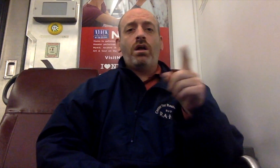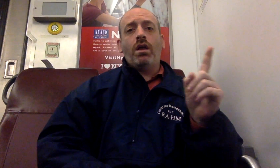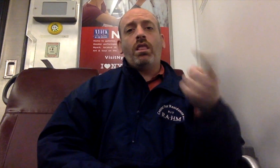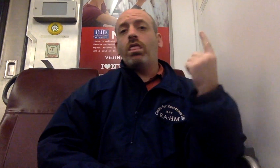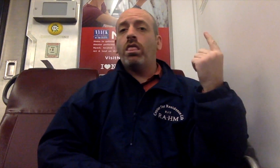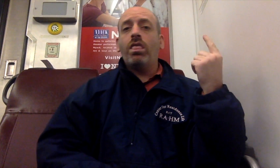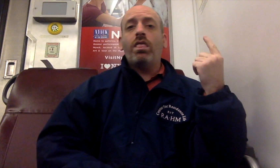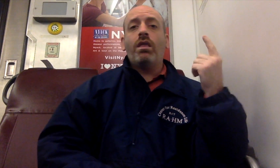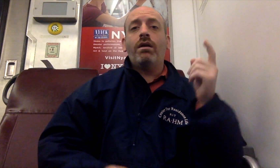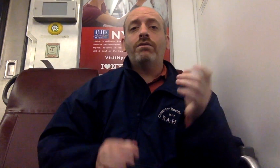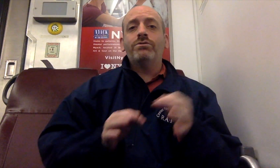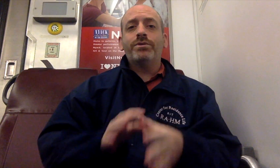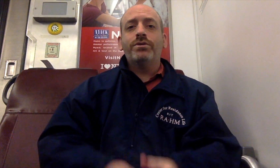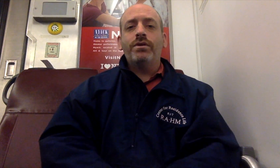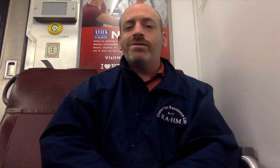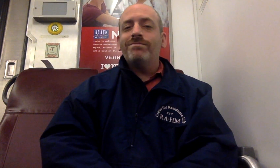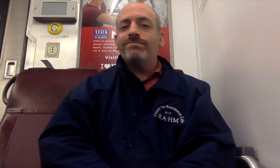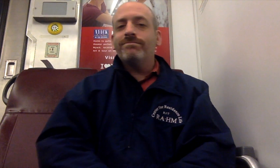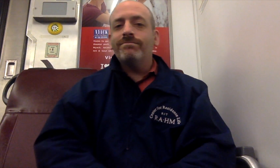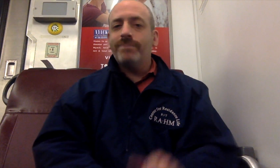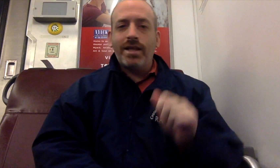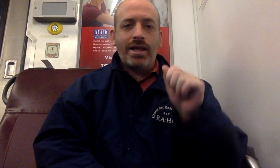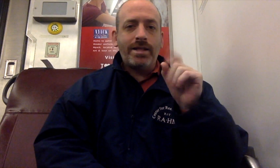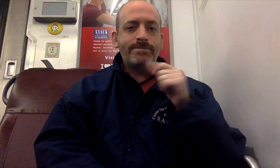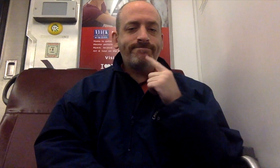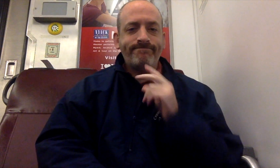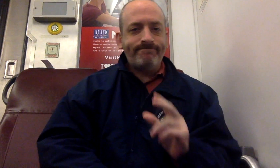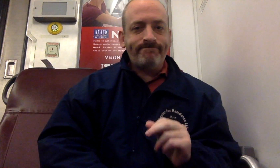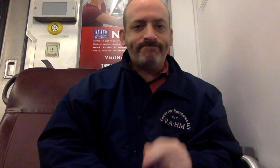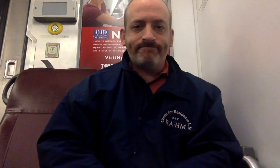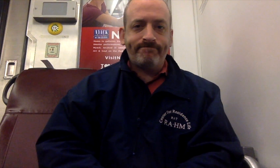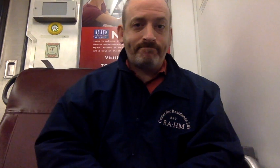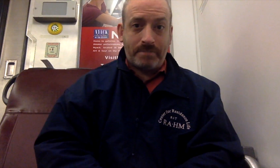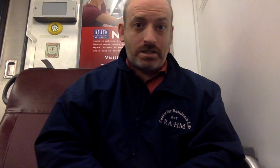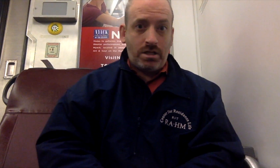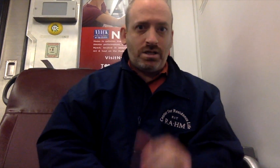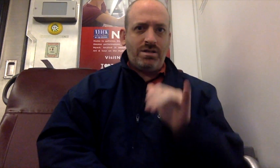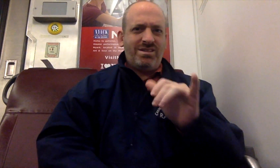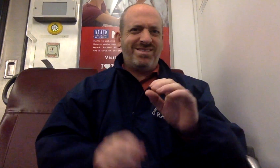And you just wanted to have an interpreter for this visit. It can be interpreted as unreasonable accommodation request.